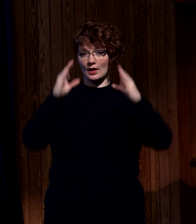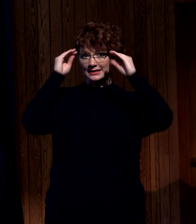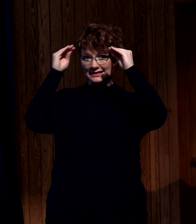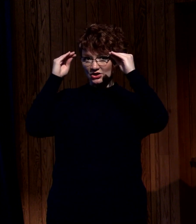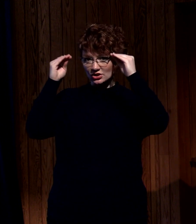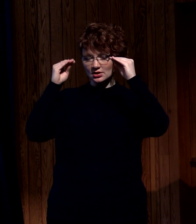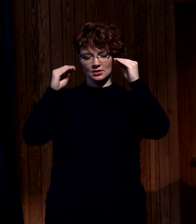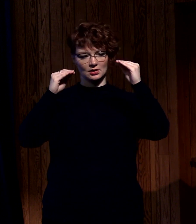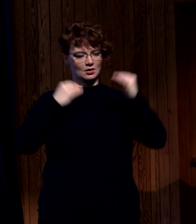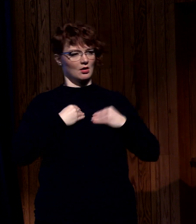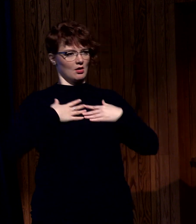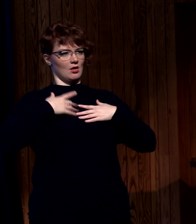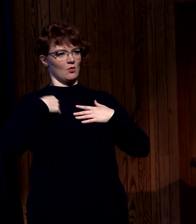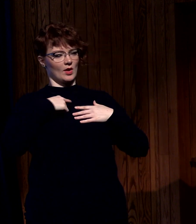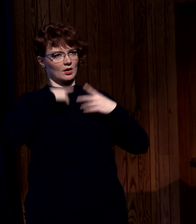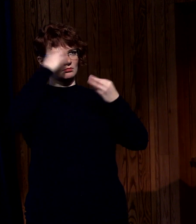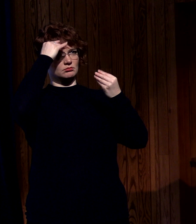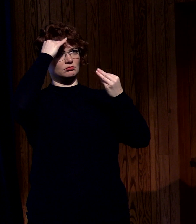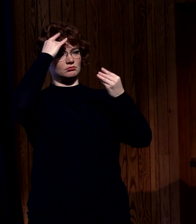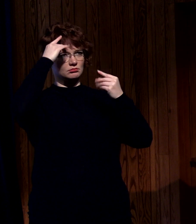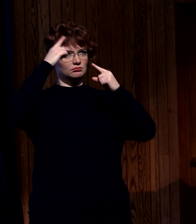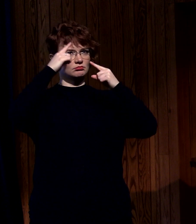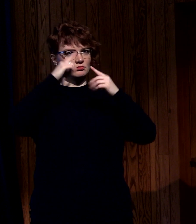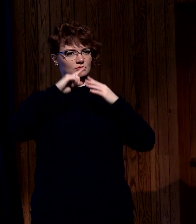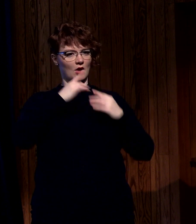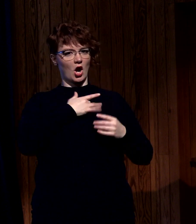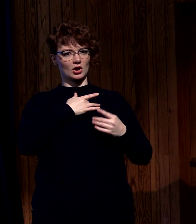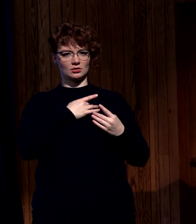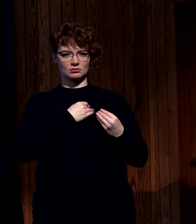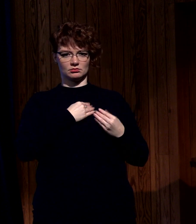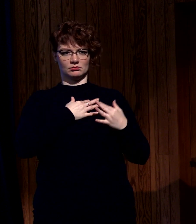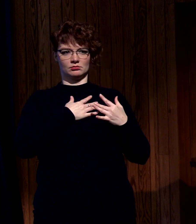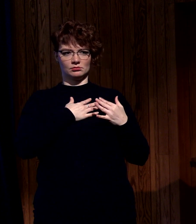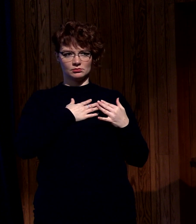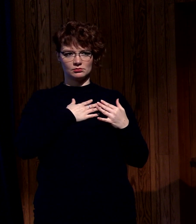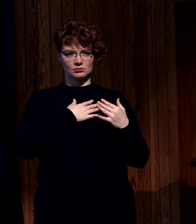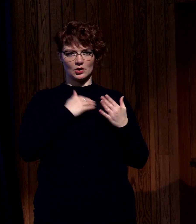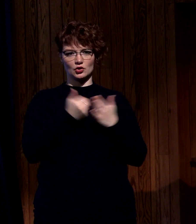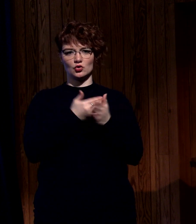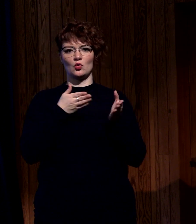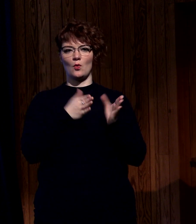imaginations, and stirs the heart for a new way to live a